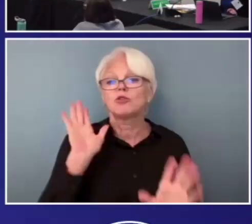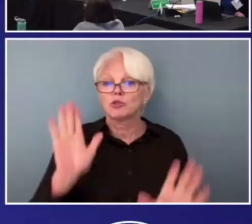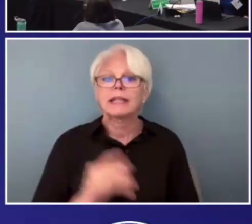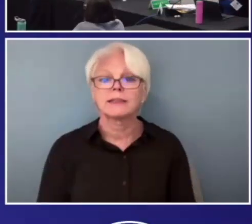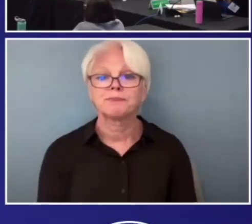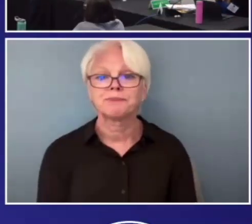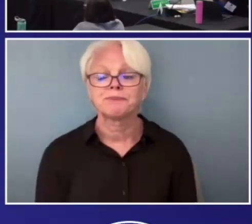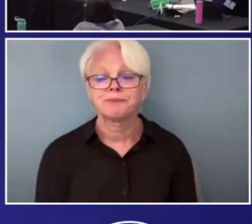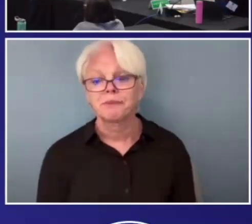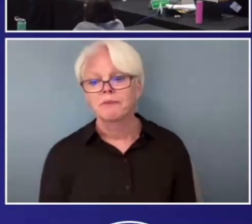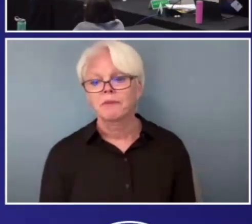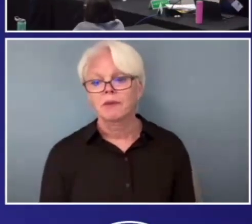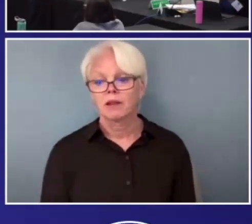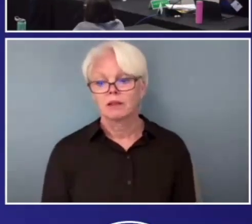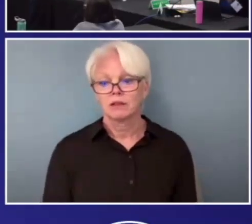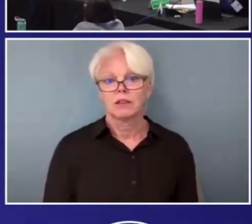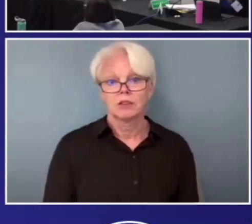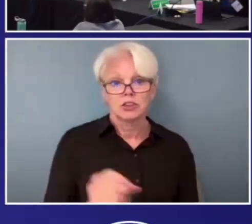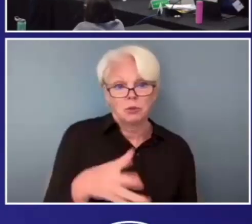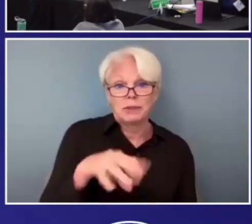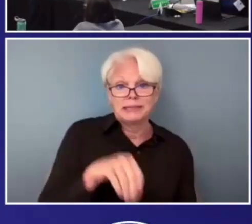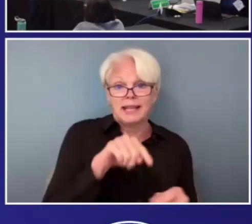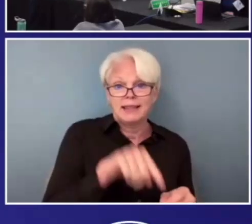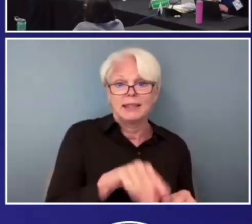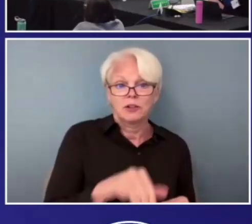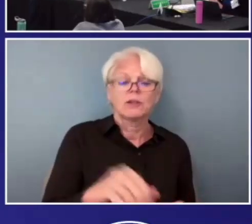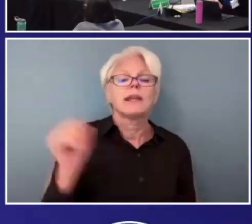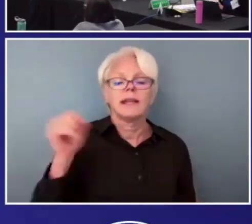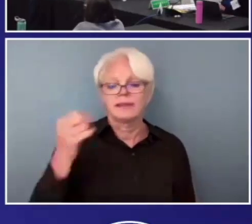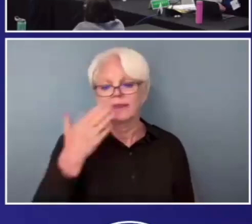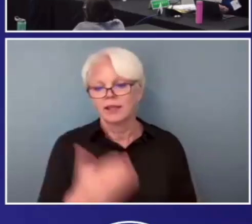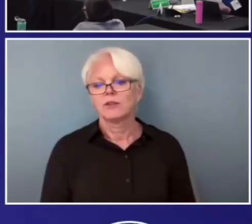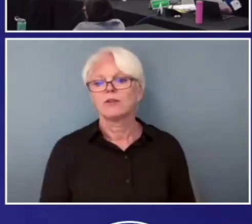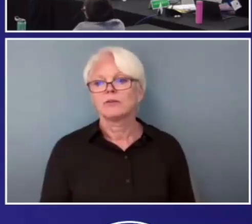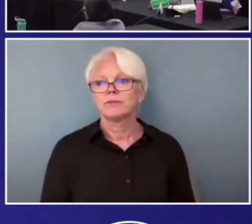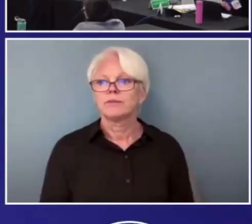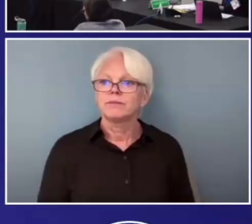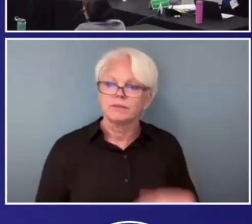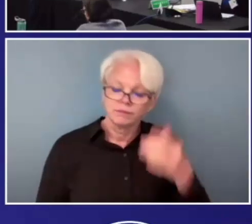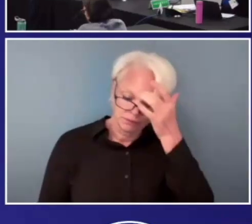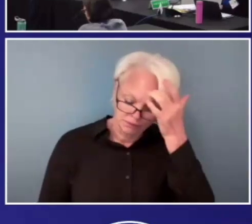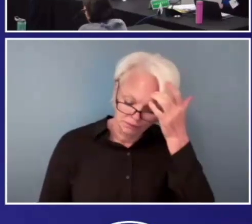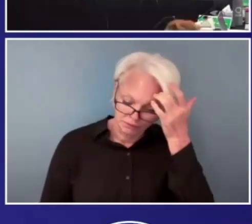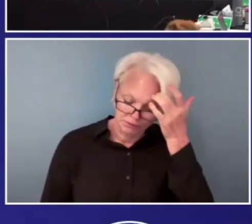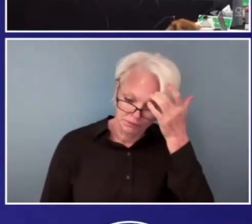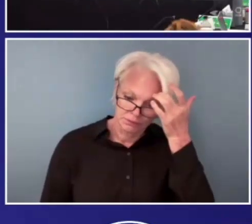Oh, great. So it's in there then? Okay. Thank you. Now we're going to go back to